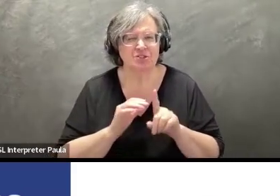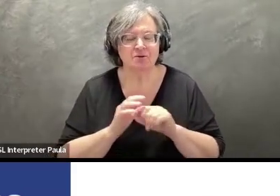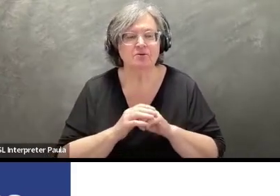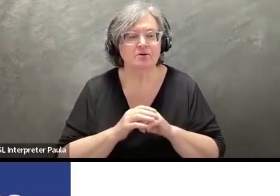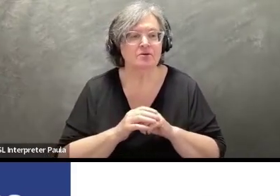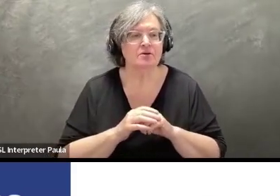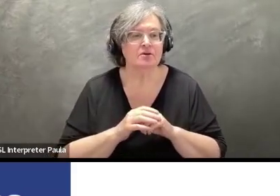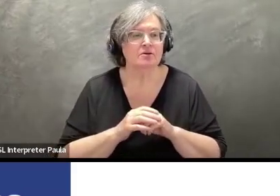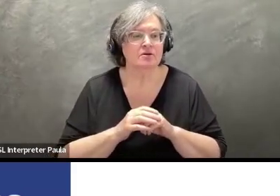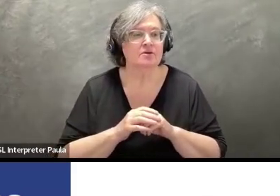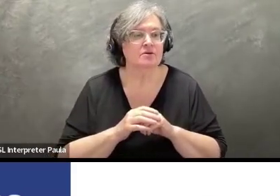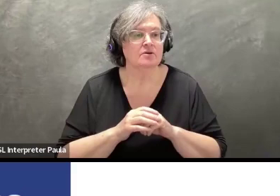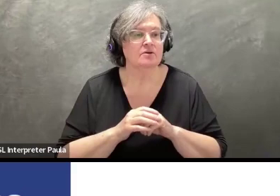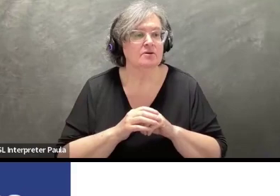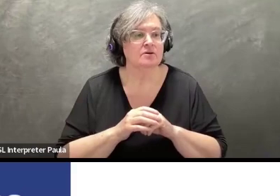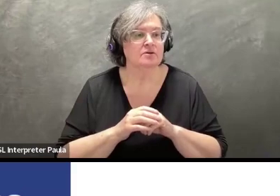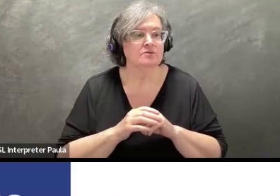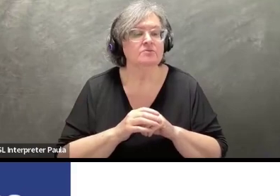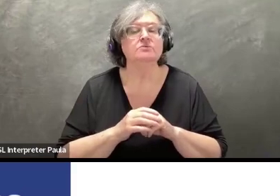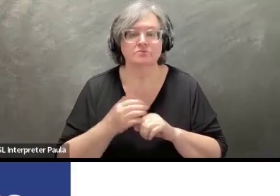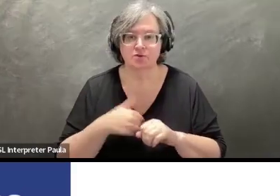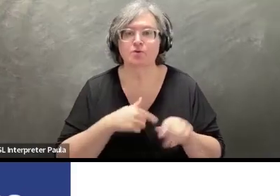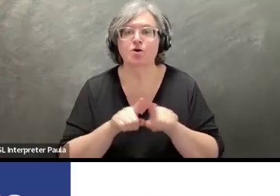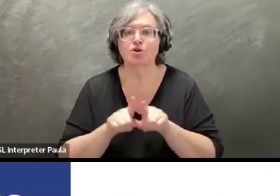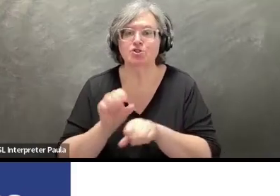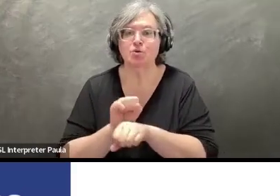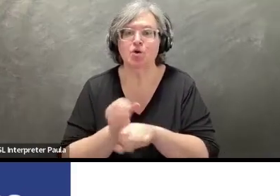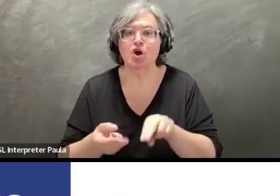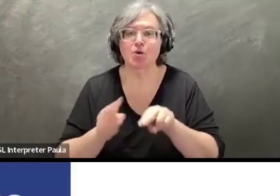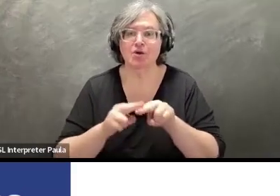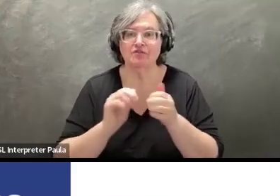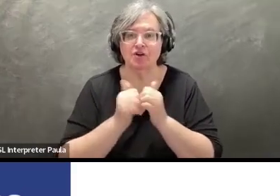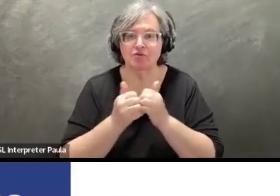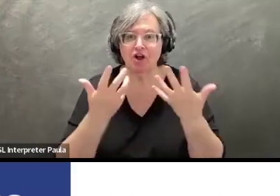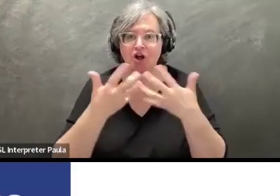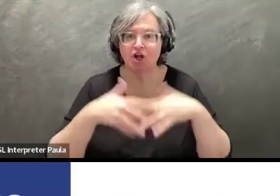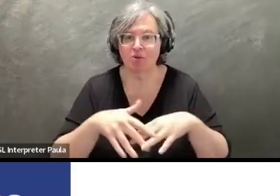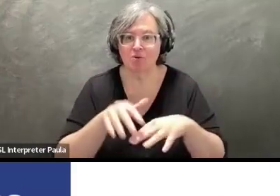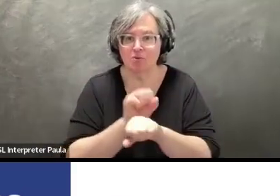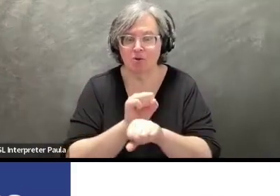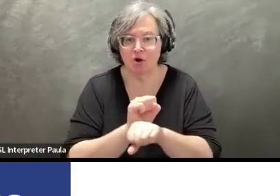competitive we we have also, we have also worked towards increasing competitive, integrated employment for IDD